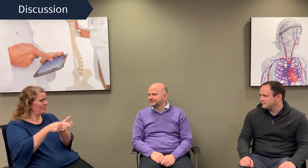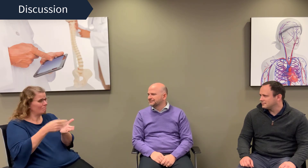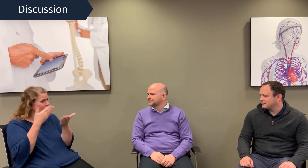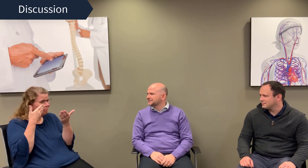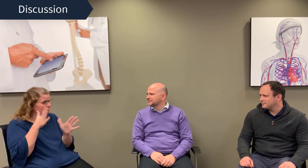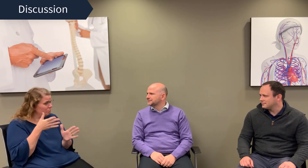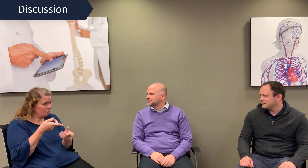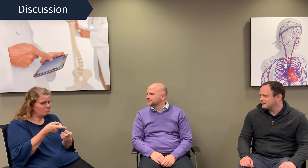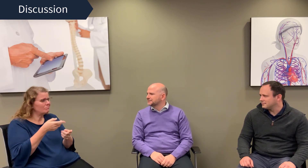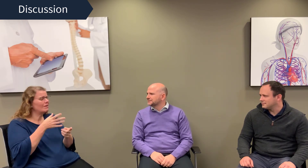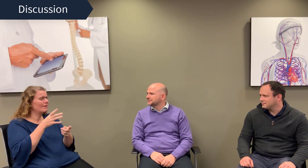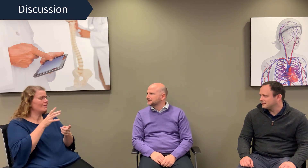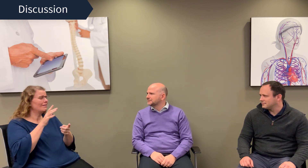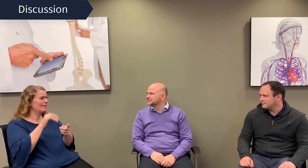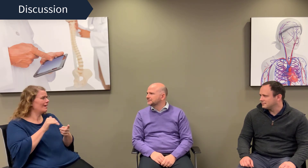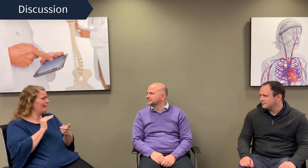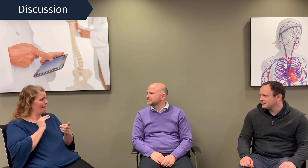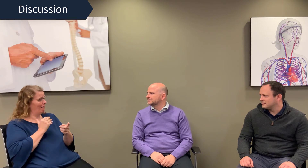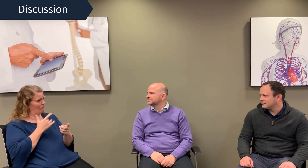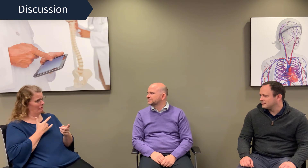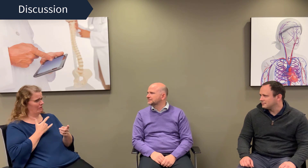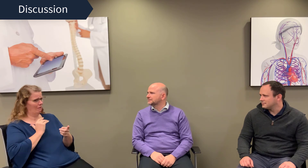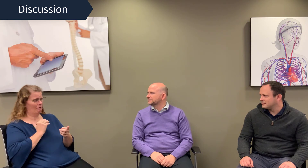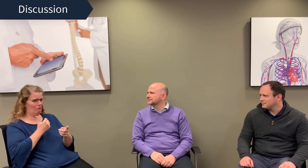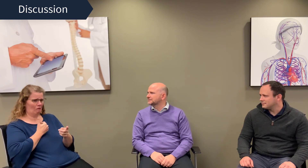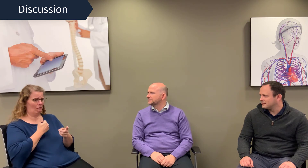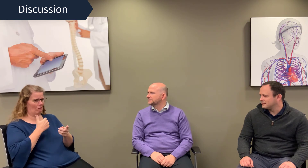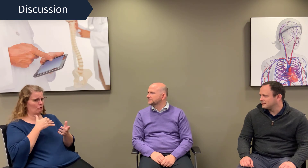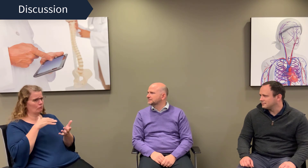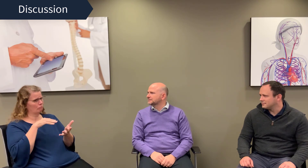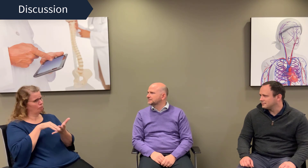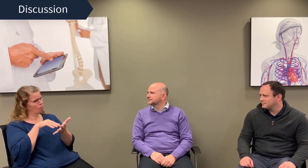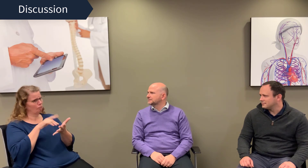importance of awareness on the part of especially frontline staff is